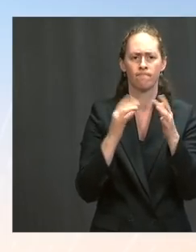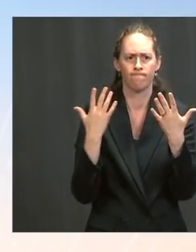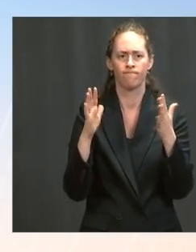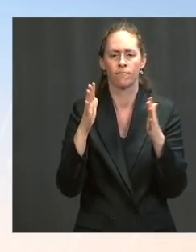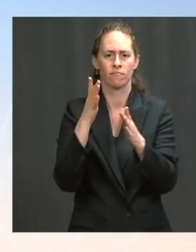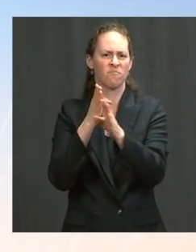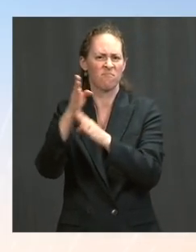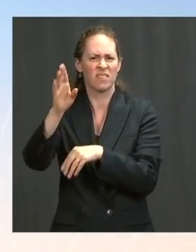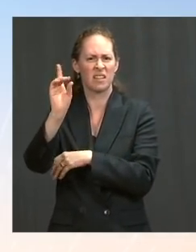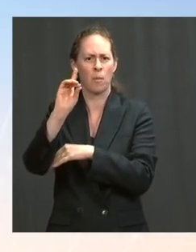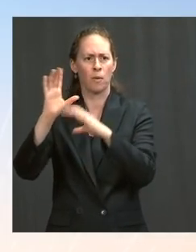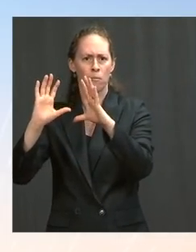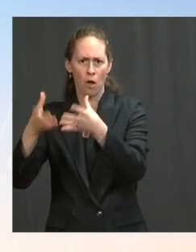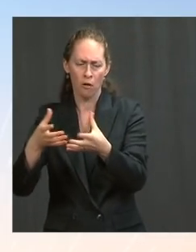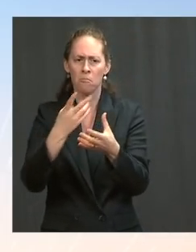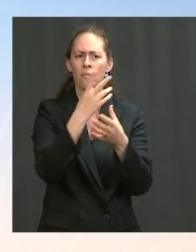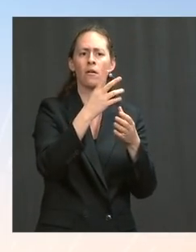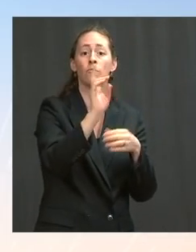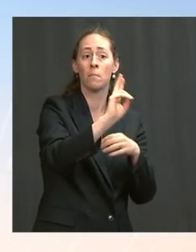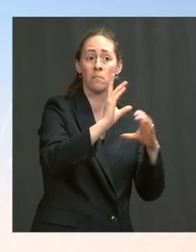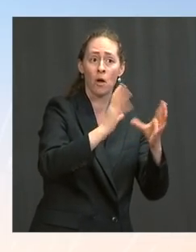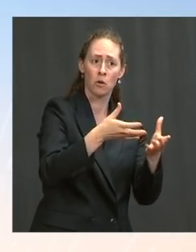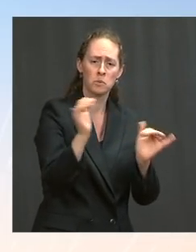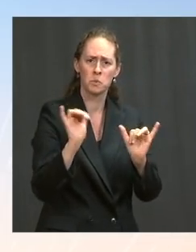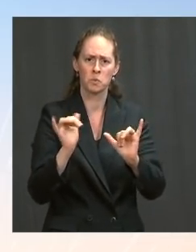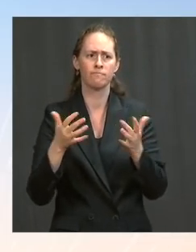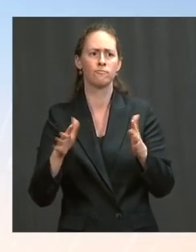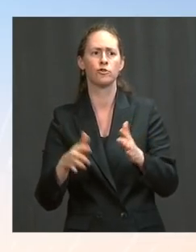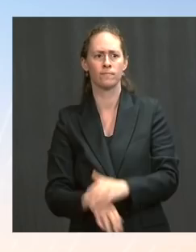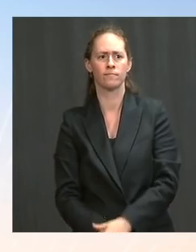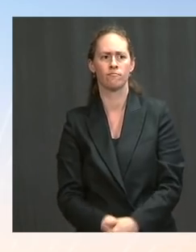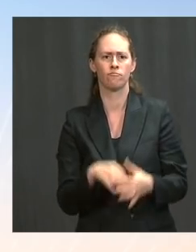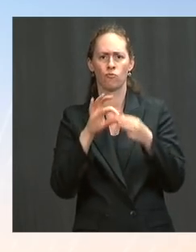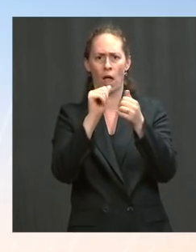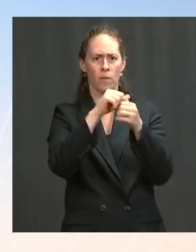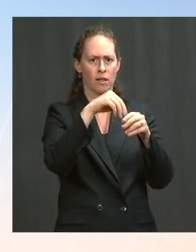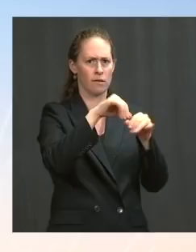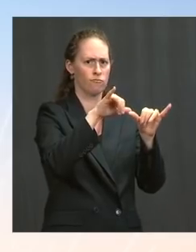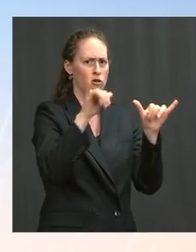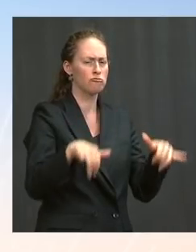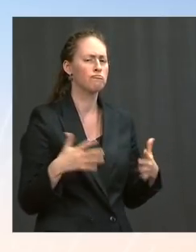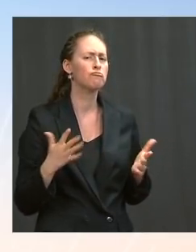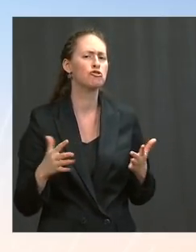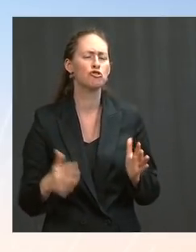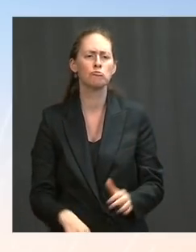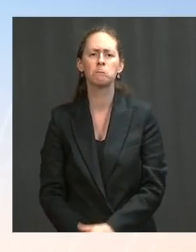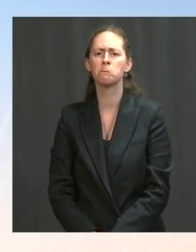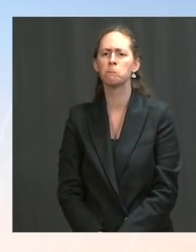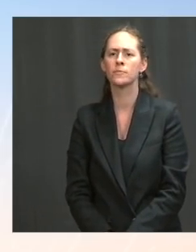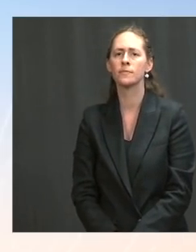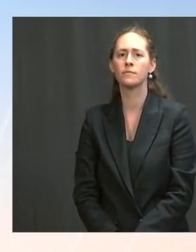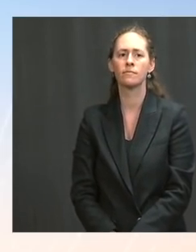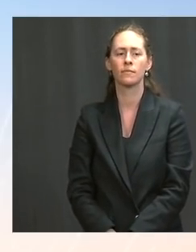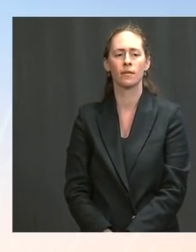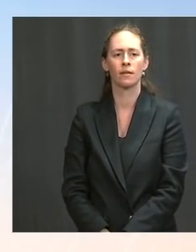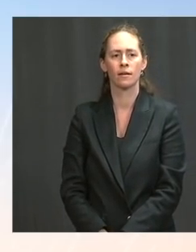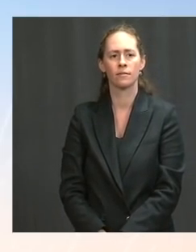I should say, about the path forward, certainly. The Press: Pelosi kind of drew a really hard line on this. I mean, she just said, flat out, "We will not take up the bill in the House